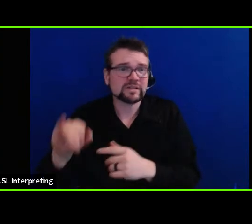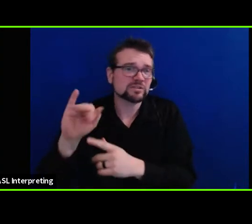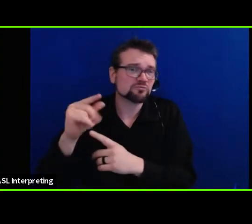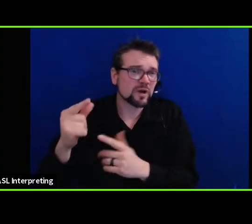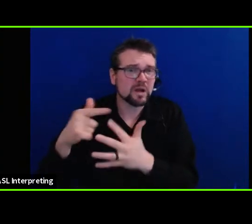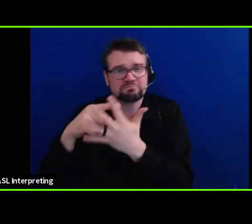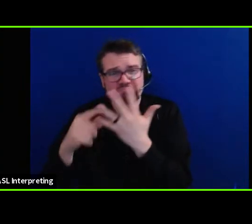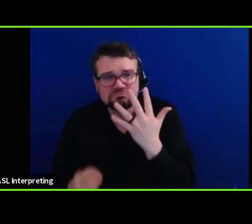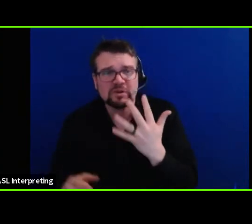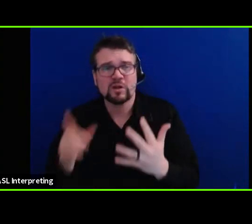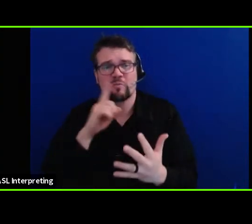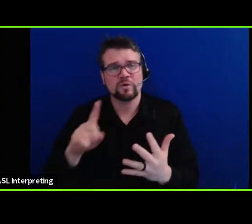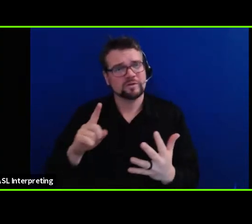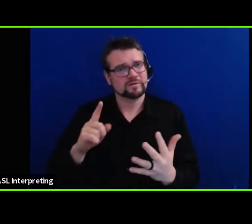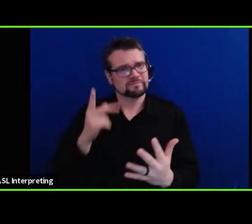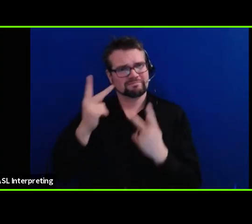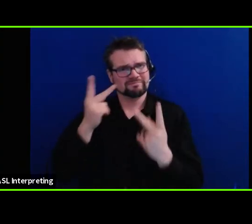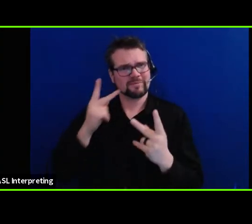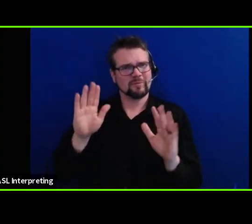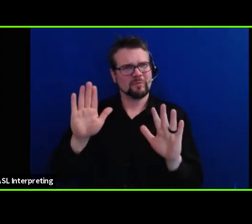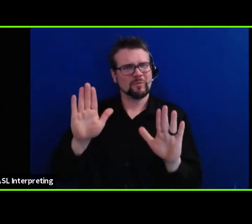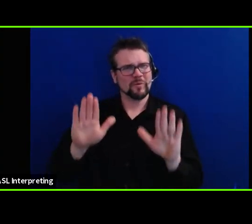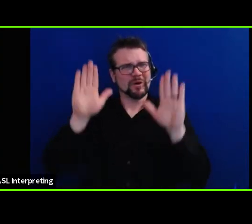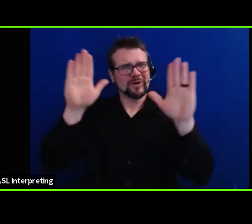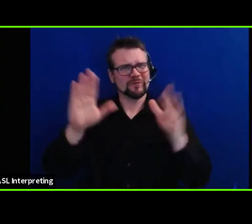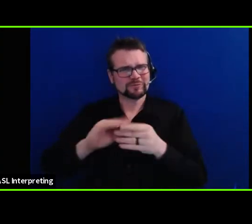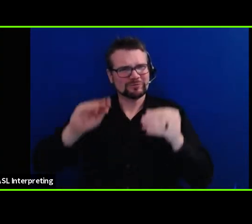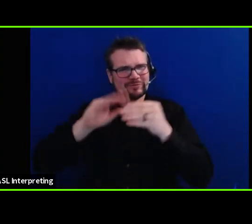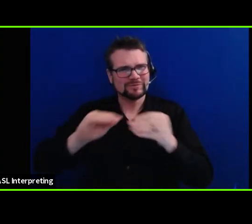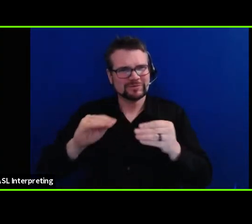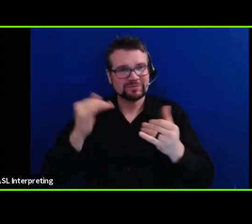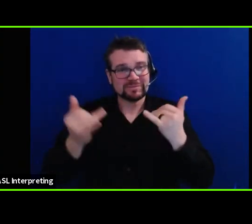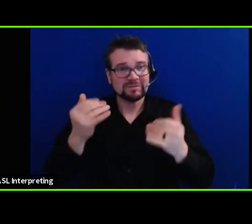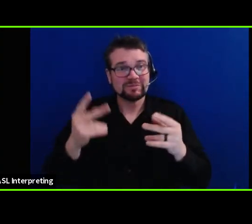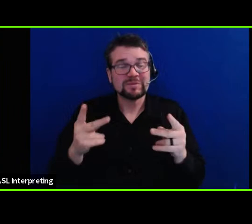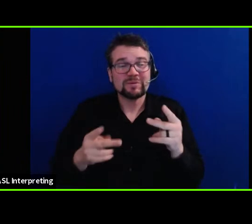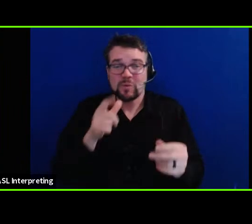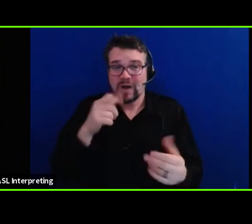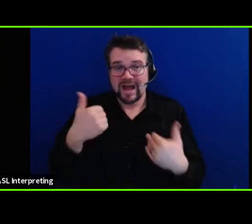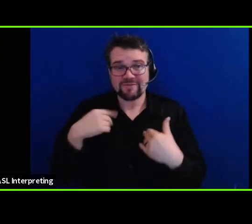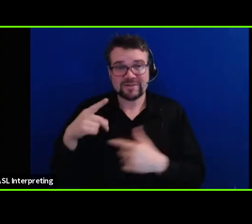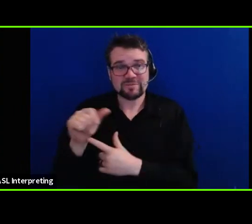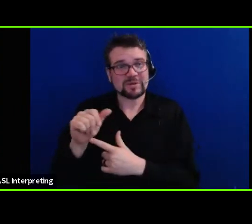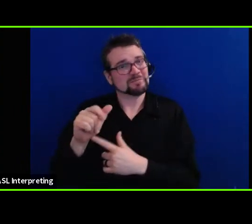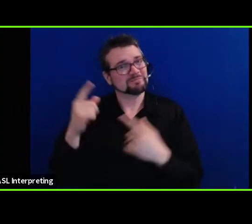STORIES AND ACCOMPLISHMENTS TODAY. WE ALSO HAVE A LONG WAY TO GO AND A LOT MORE TO DO.